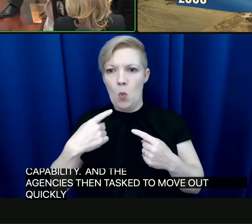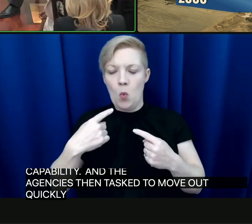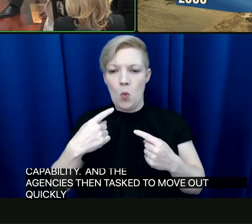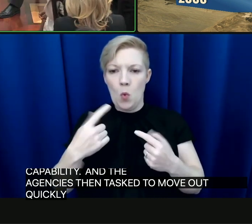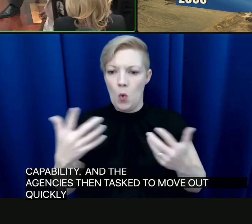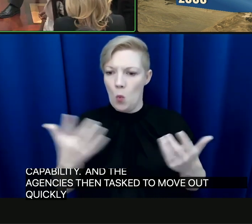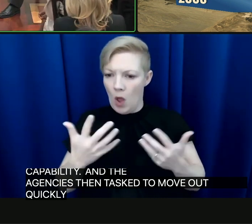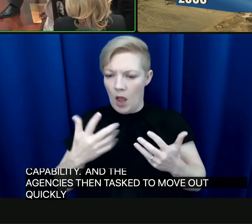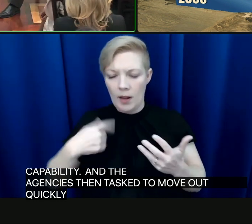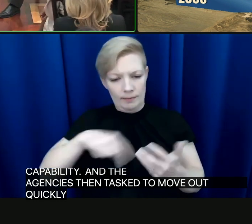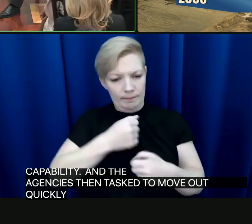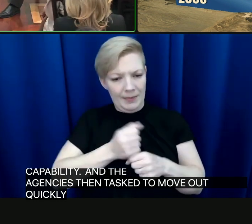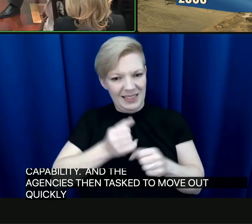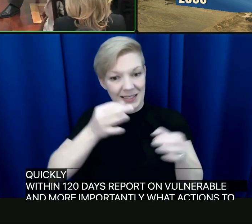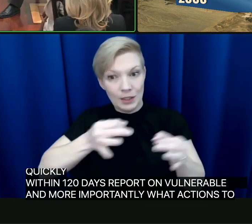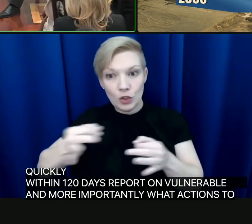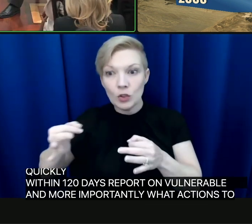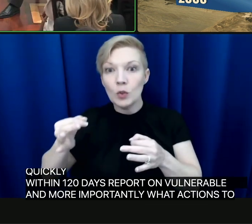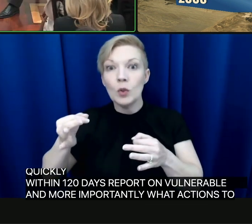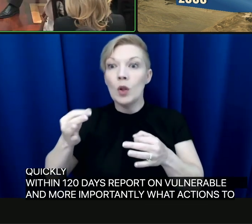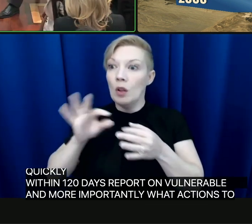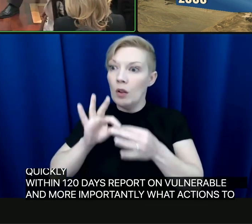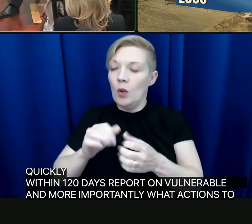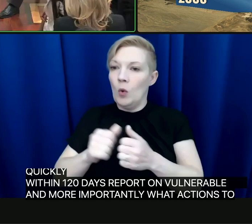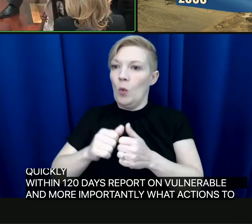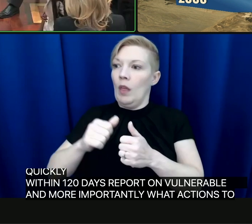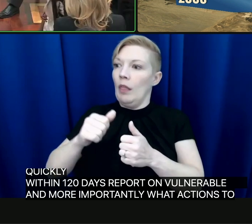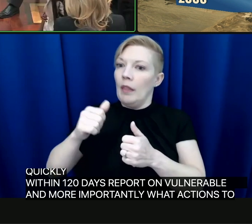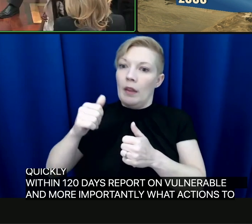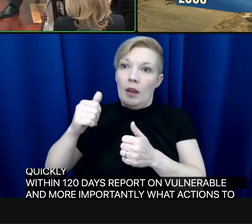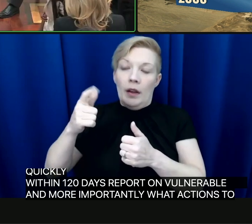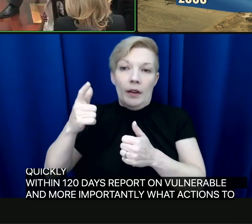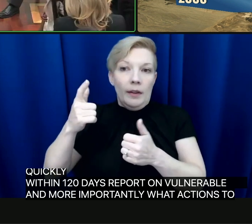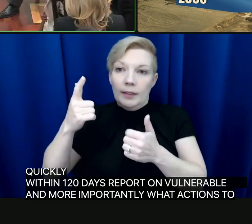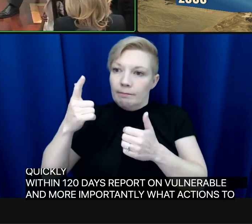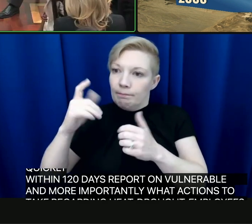drought, regarding employees, regarding infrastructure to address that.